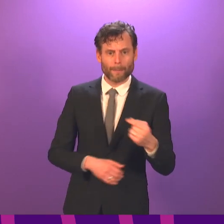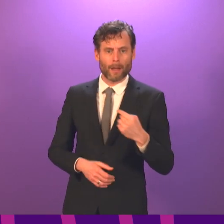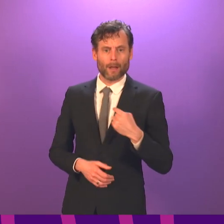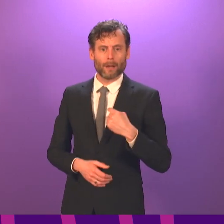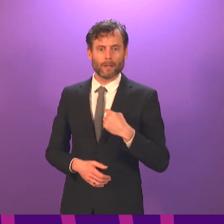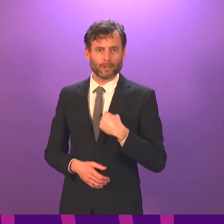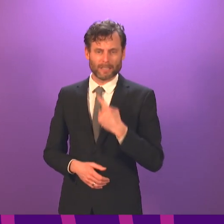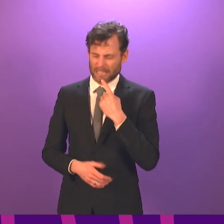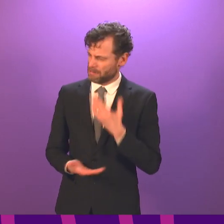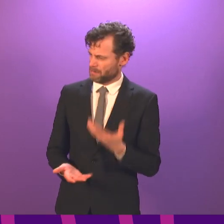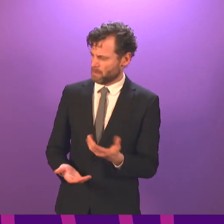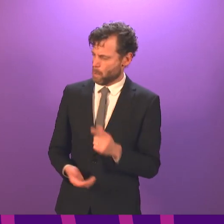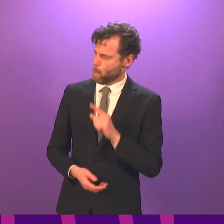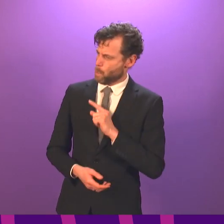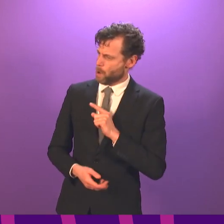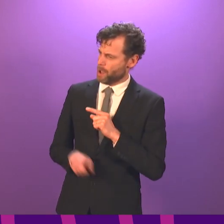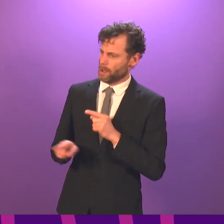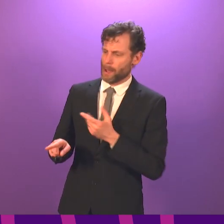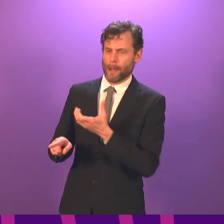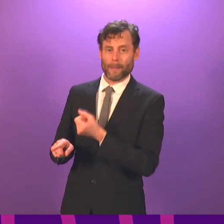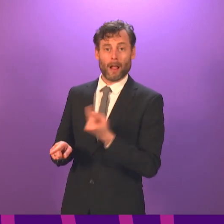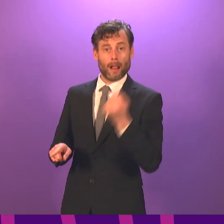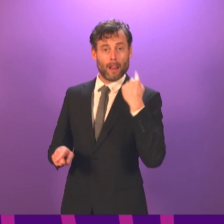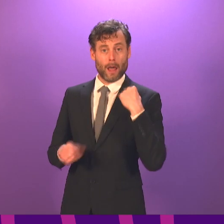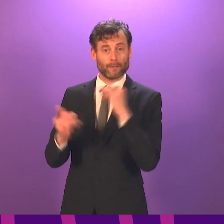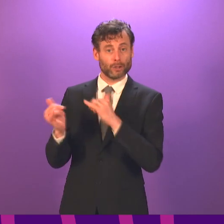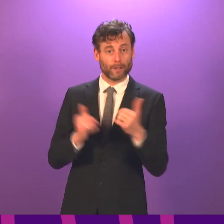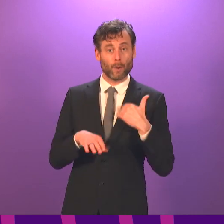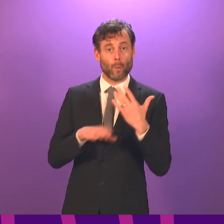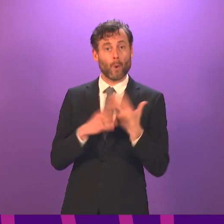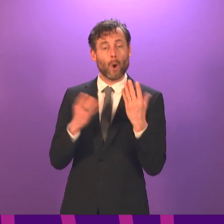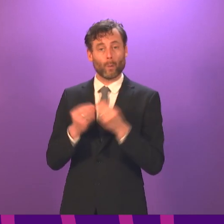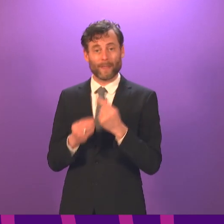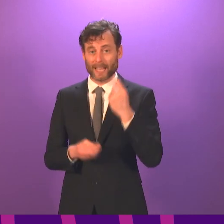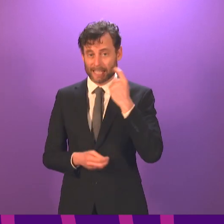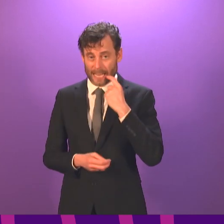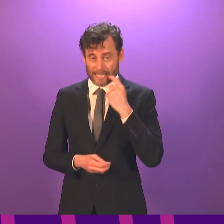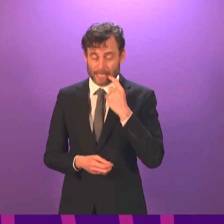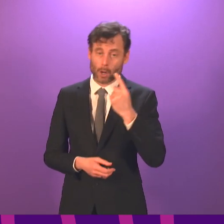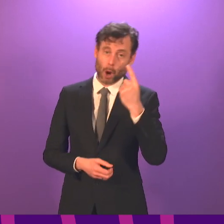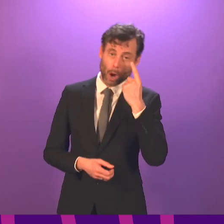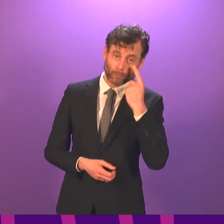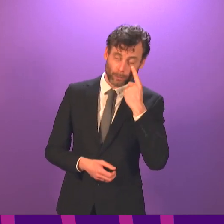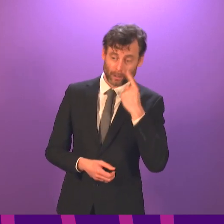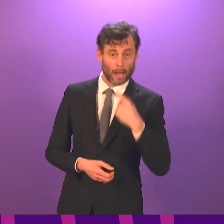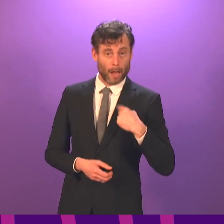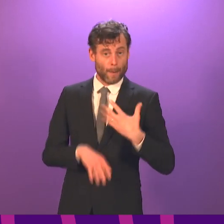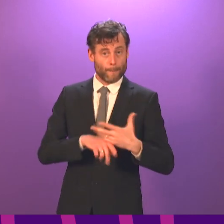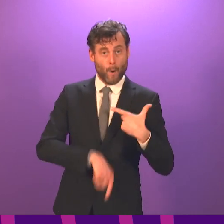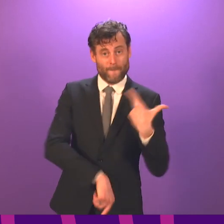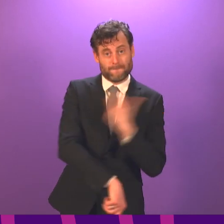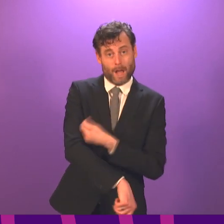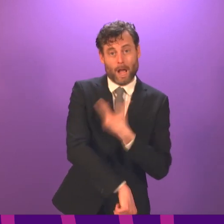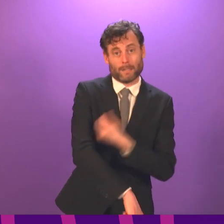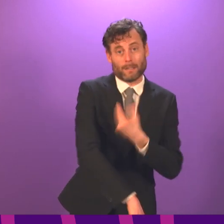the system, in my last shift I worked with dentists and optometrists, I was much faster but I was paid a lot less.”